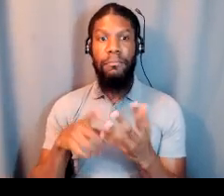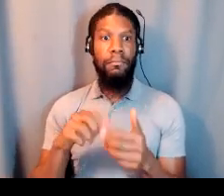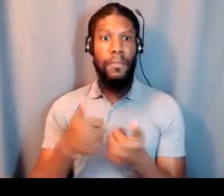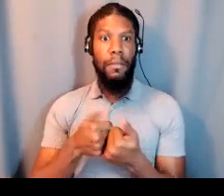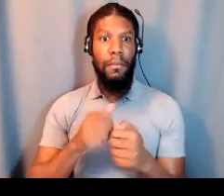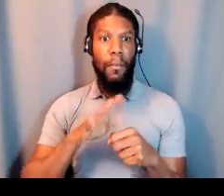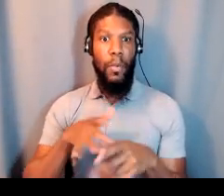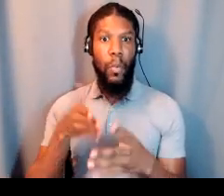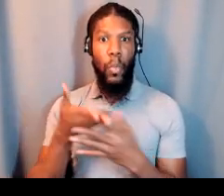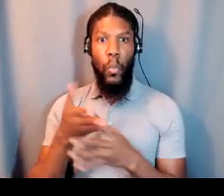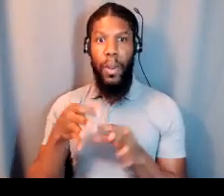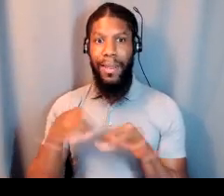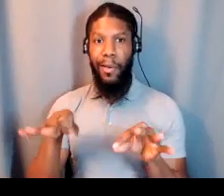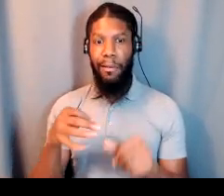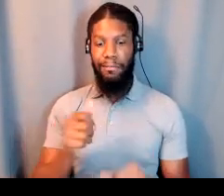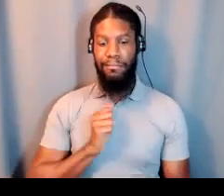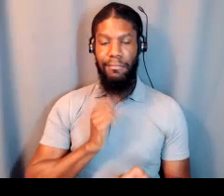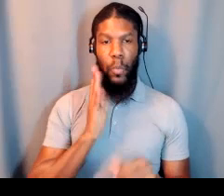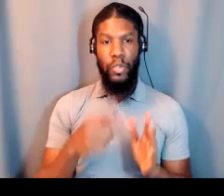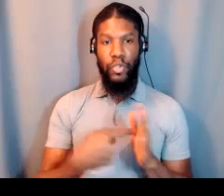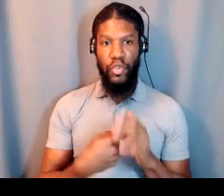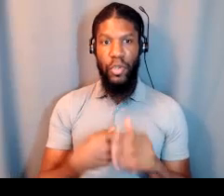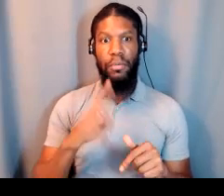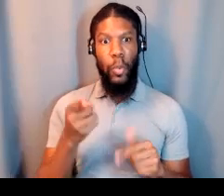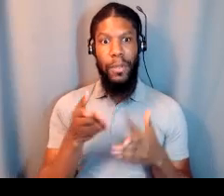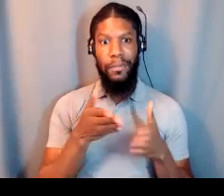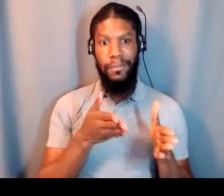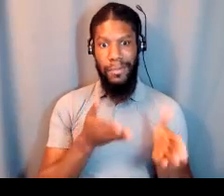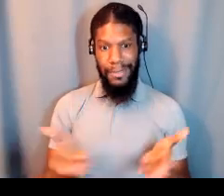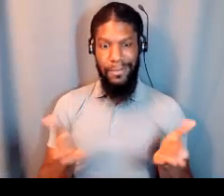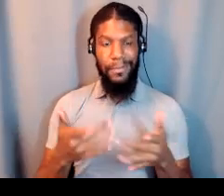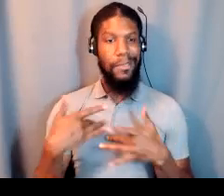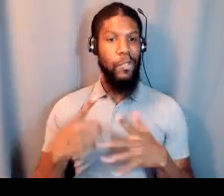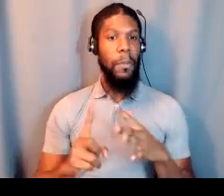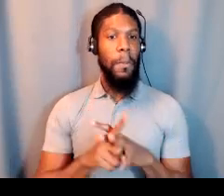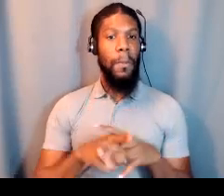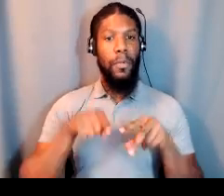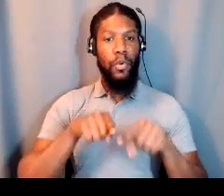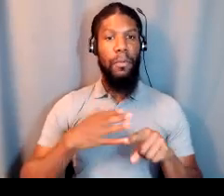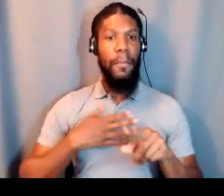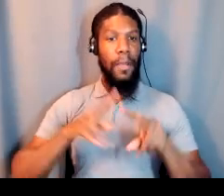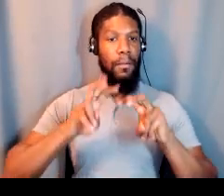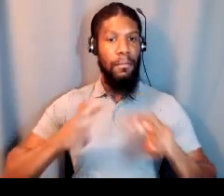I will present only the items that seemed to manifest most clearly in my analysis of consultant comments at UHV [University of Houston-Victoria].